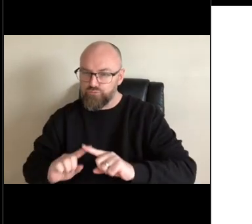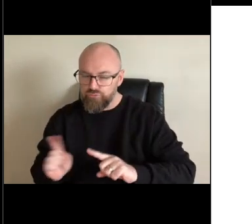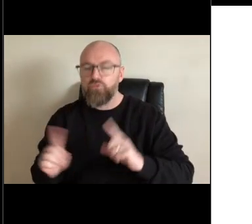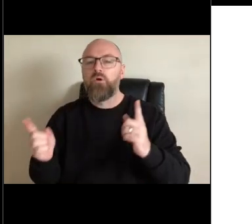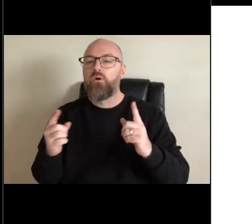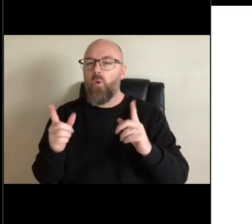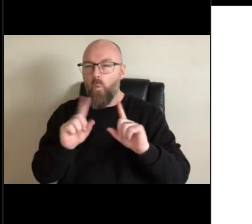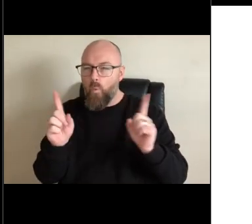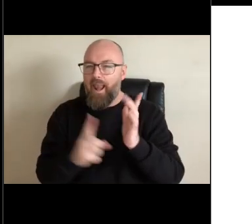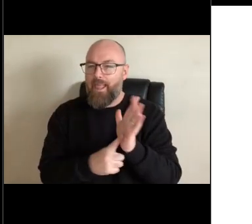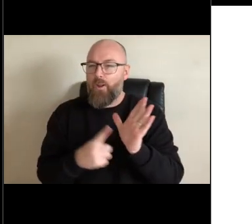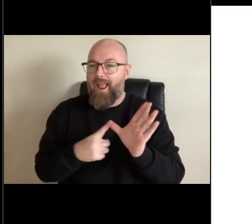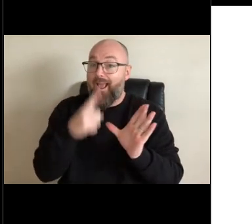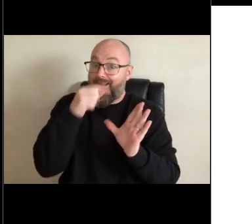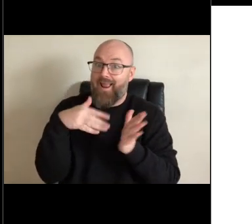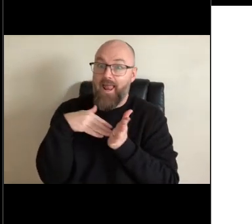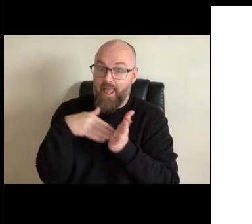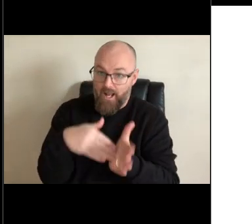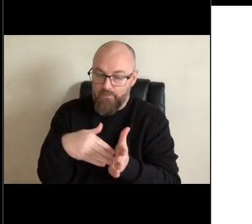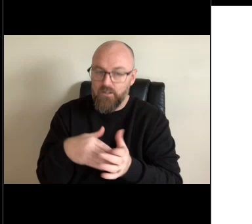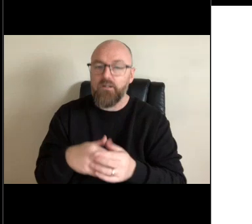help with and the ones that we can't it's just a useful thing we like to share with